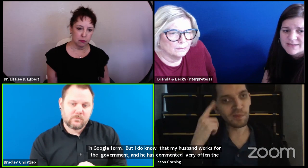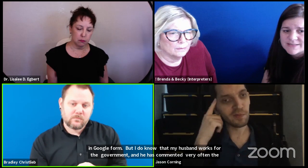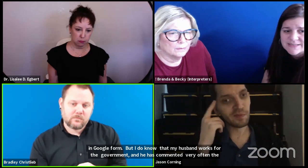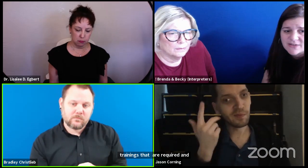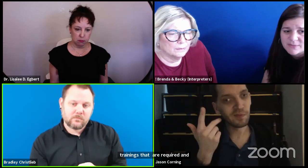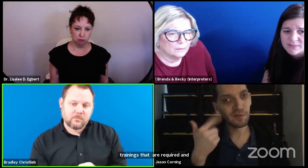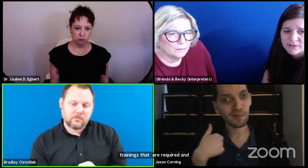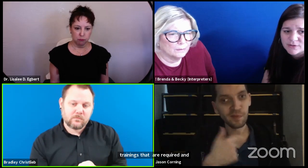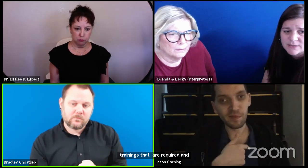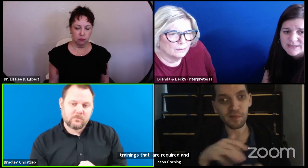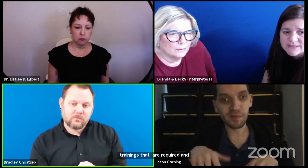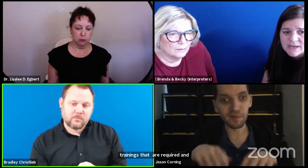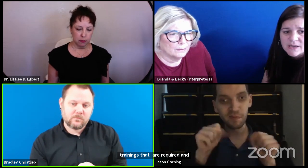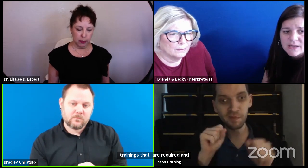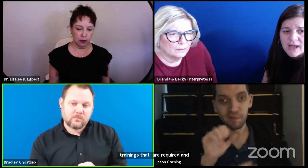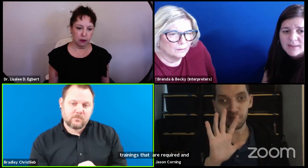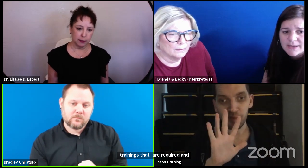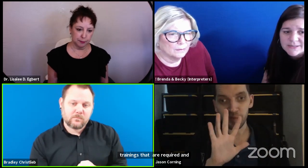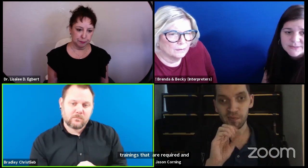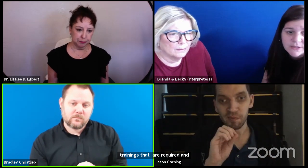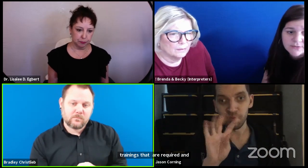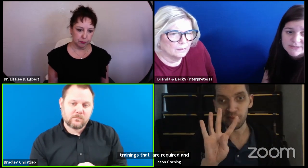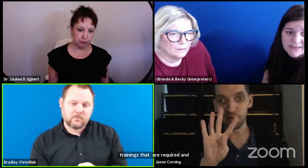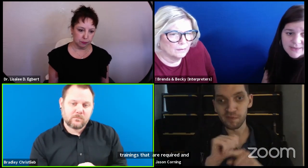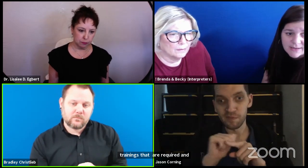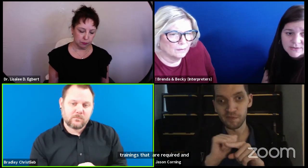Deaf people and their needs, and my husband has often said that.